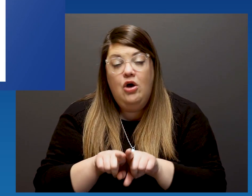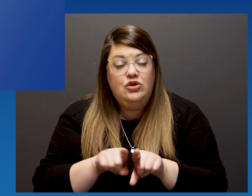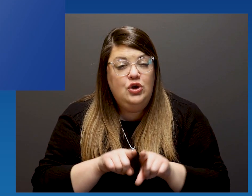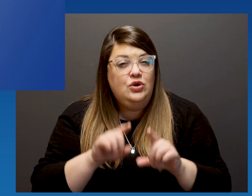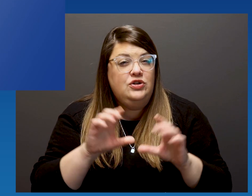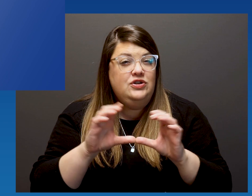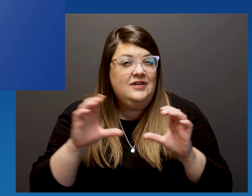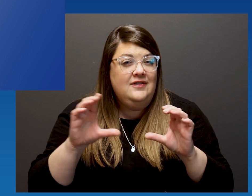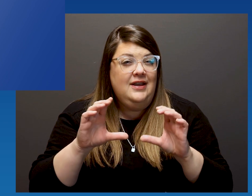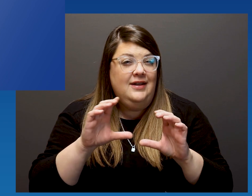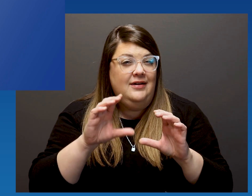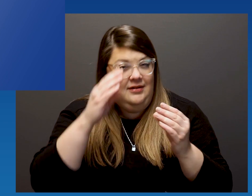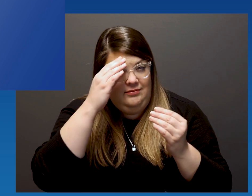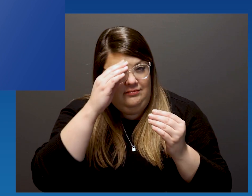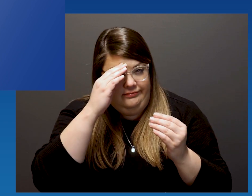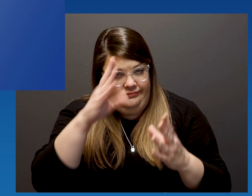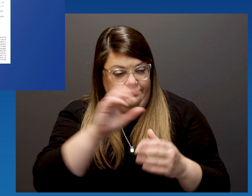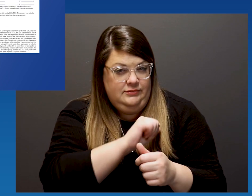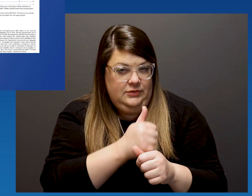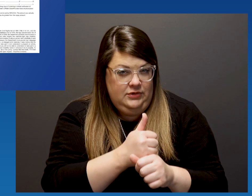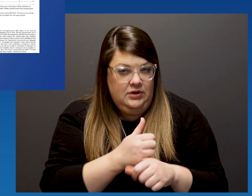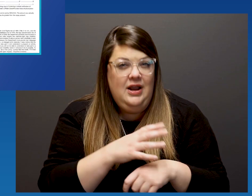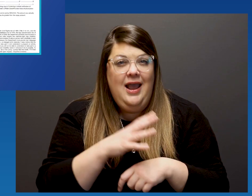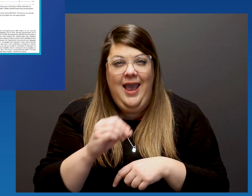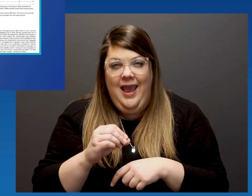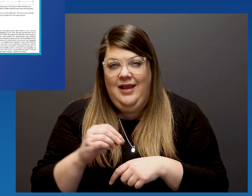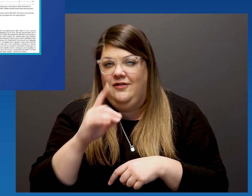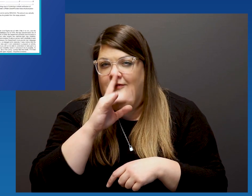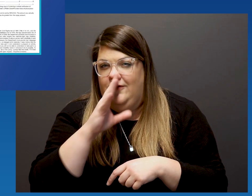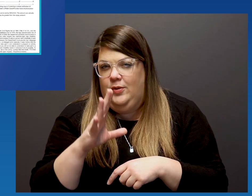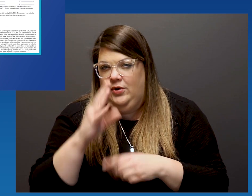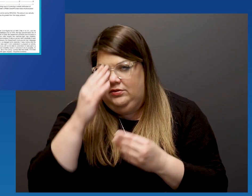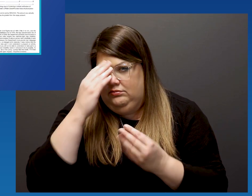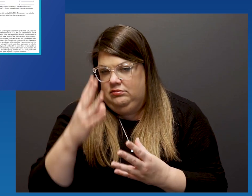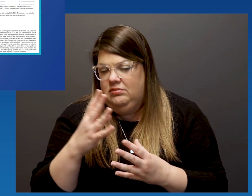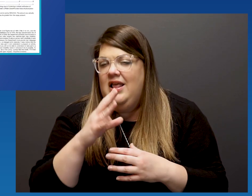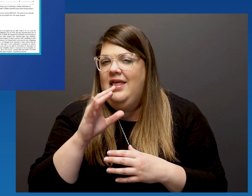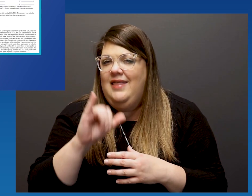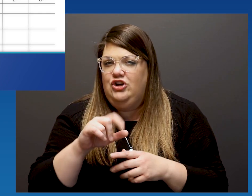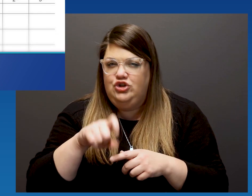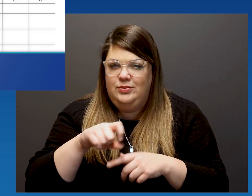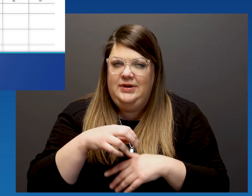and Verbal Notice of Eligibility documents should be referenced when completing this section.